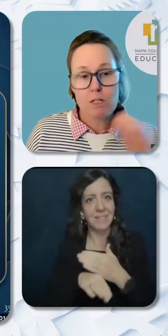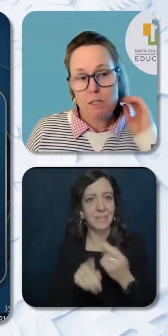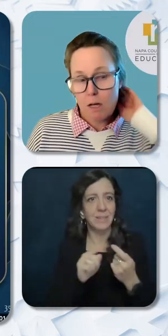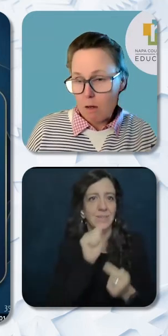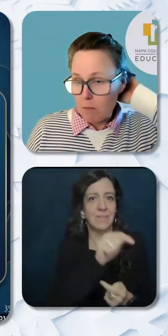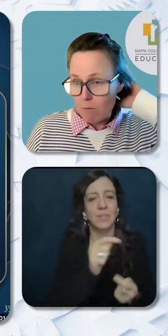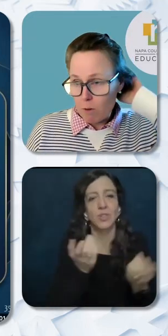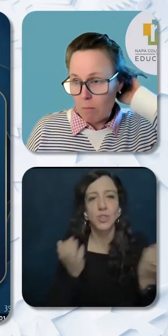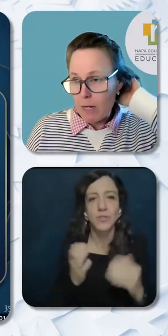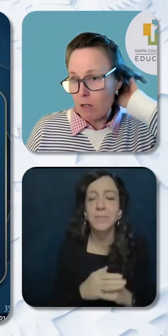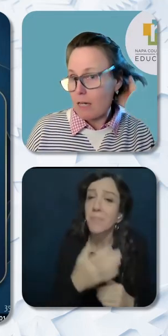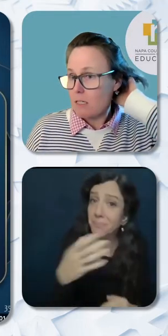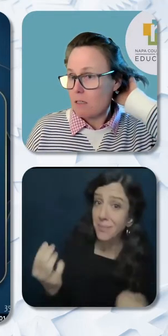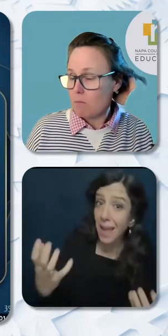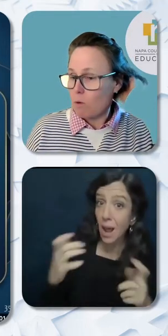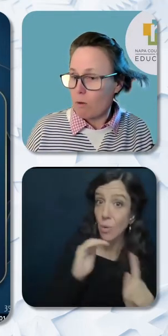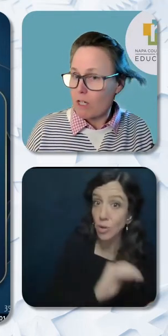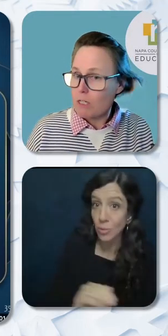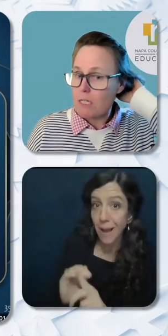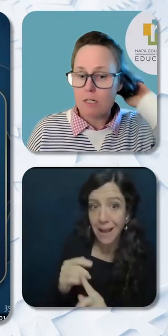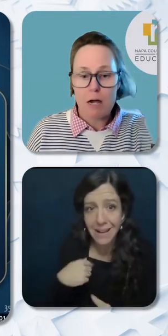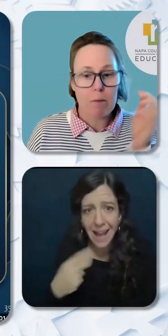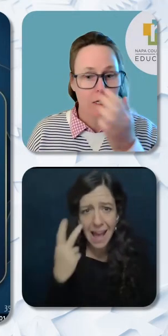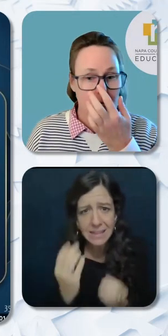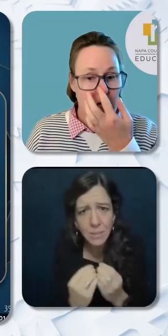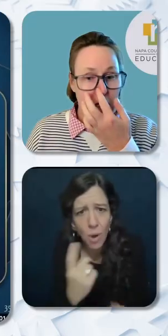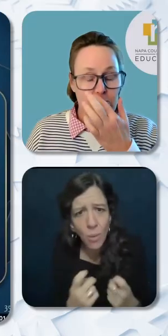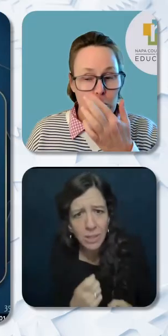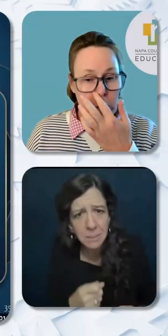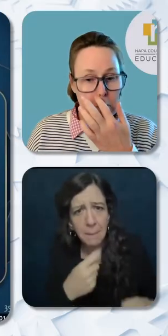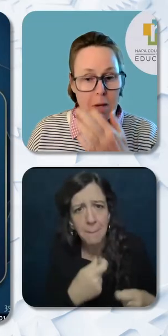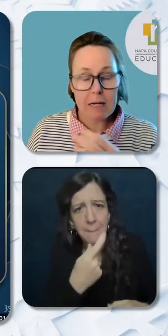And let me just, give a reminder, I see some more questions in the chat box. If you